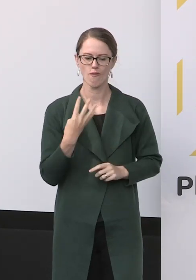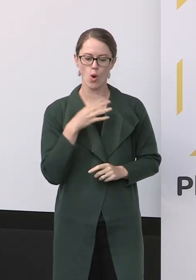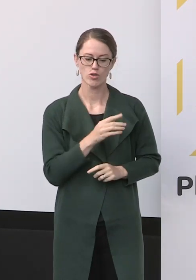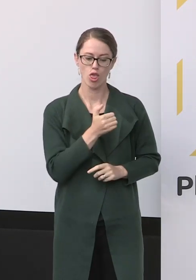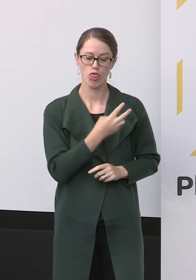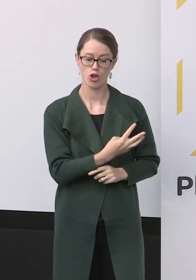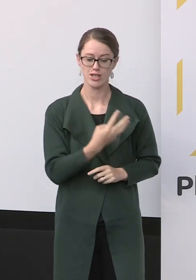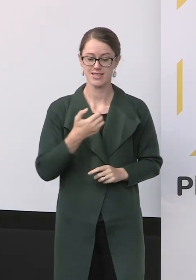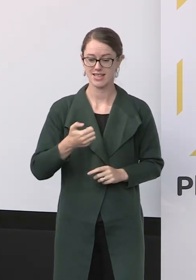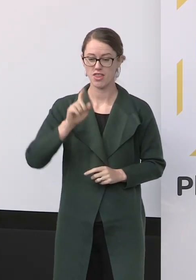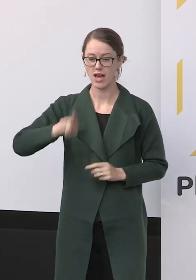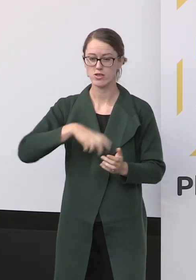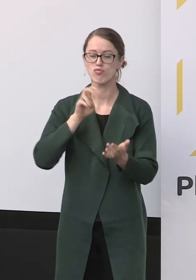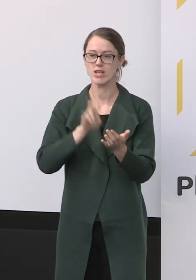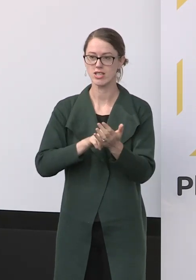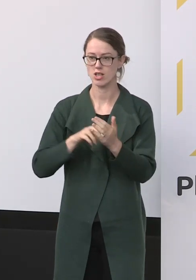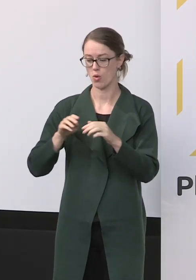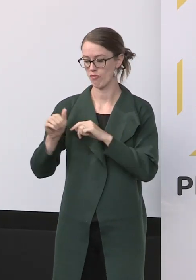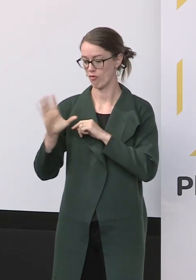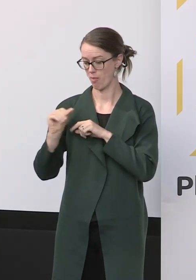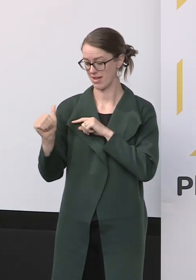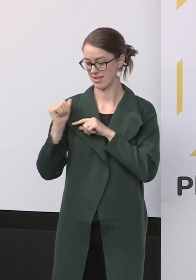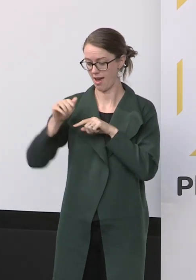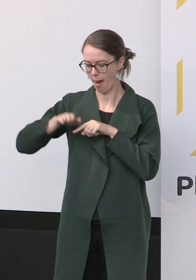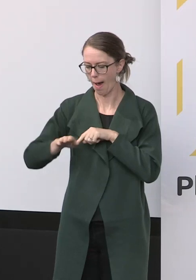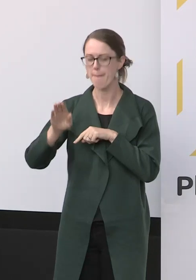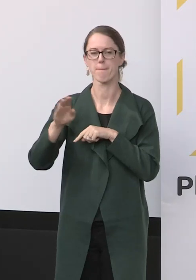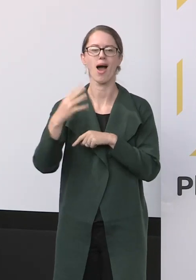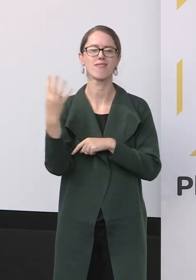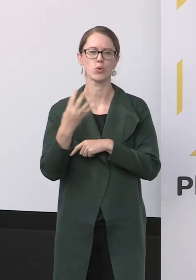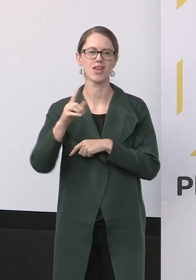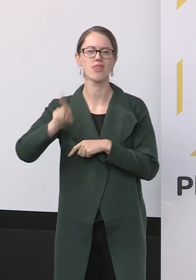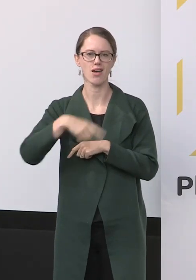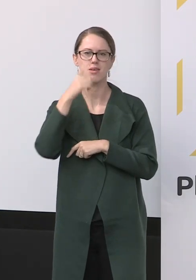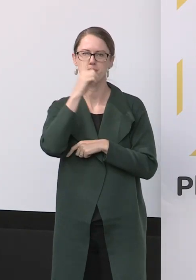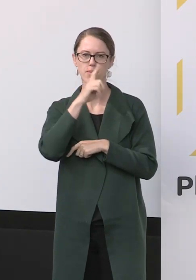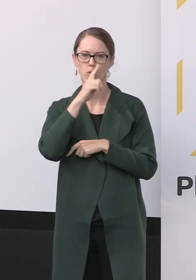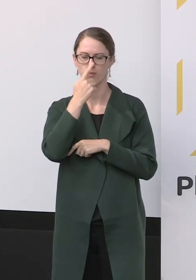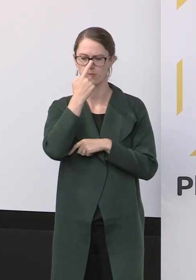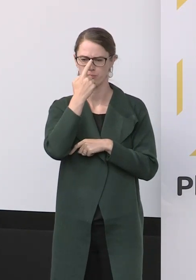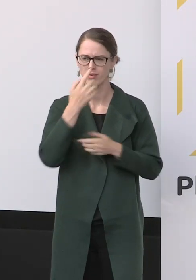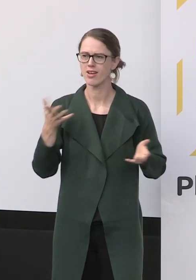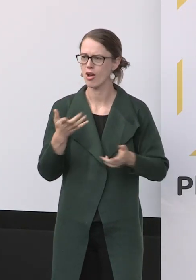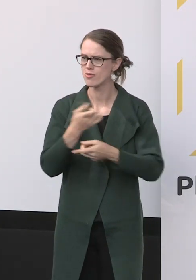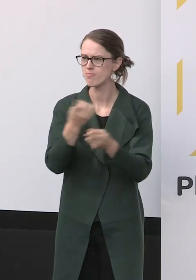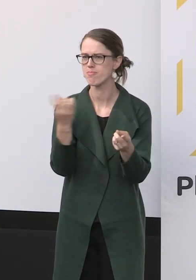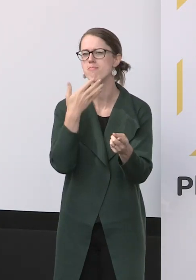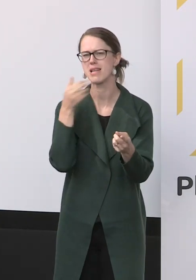the NZ COVID Tracer app - it's now had 436,000 registrations.